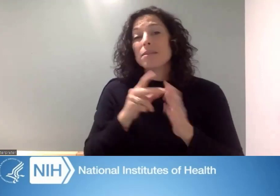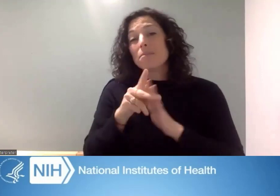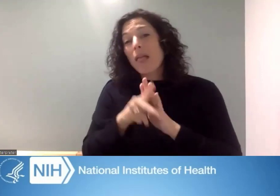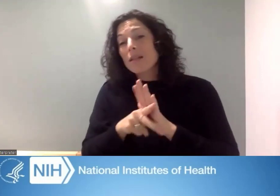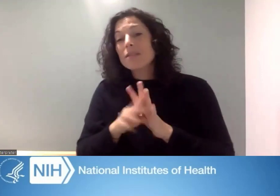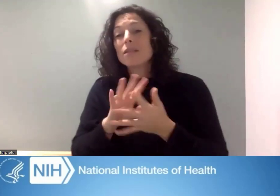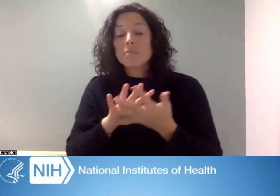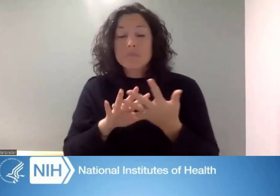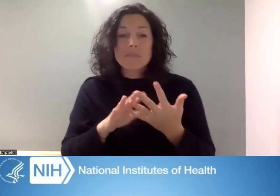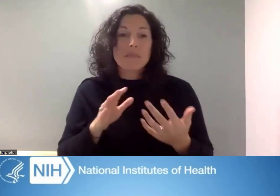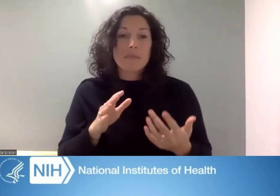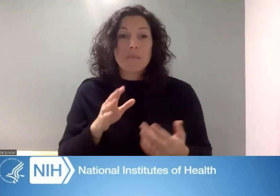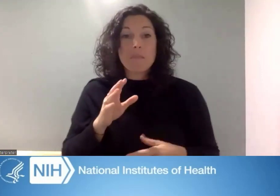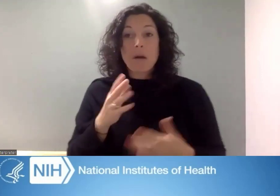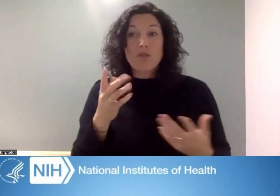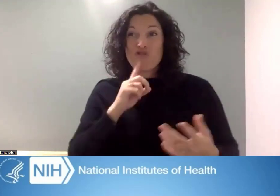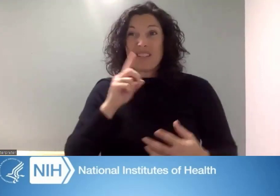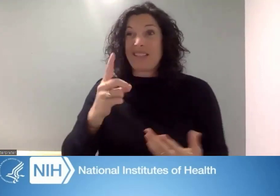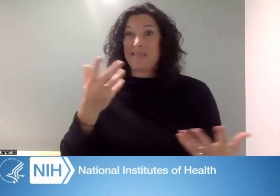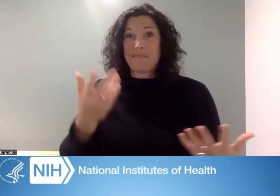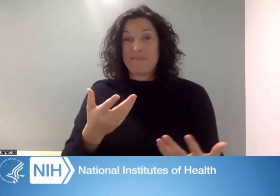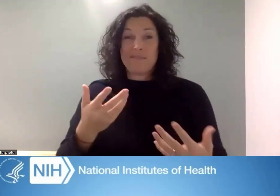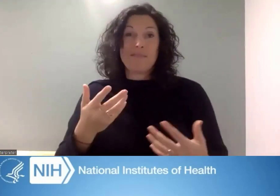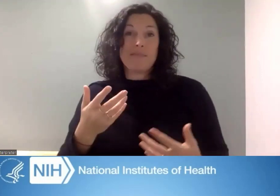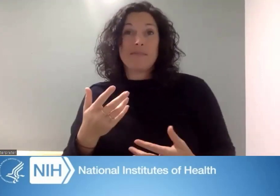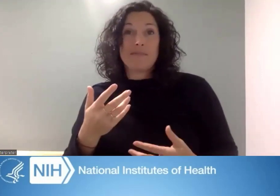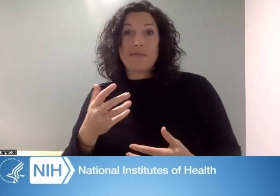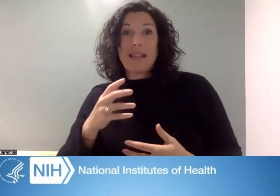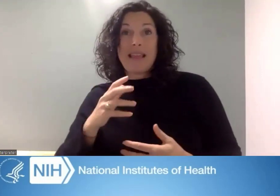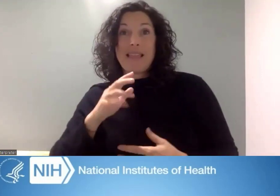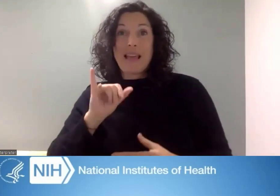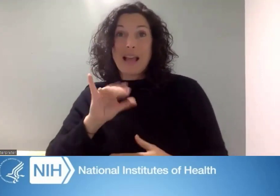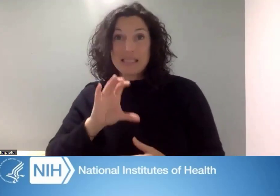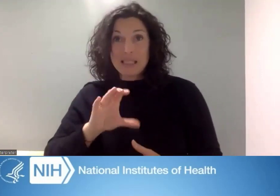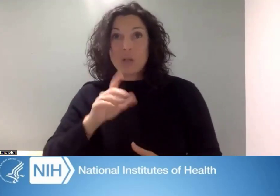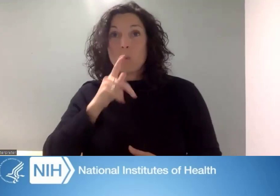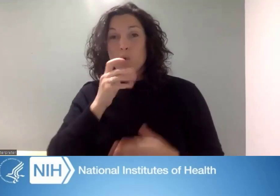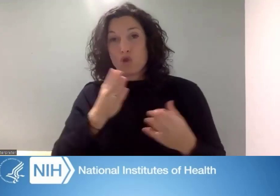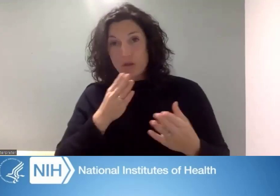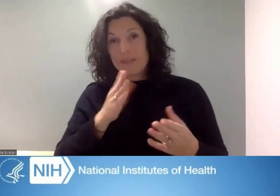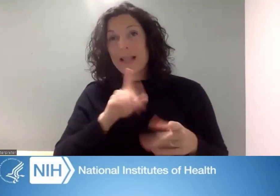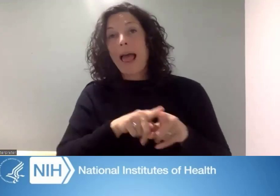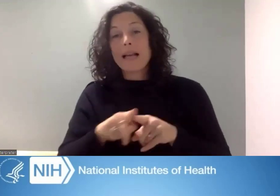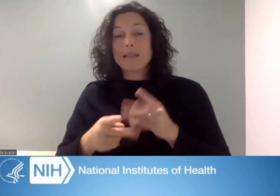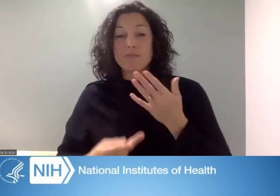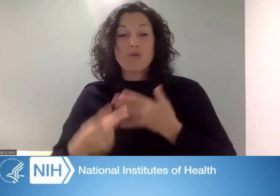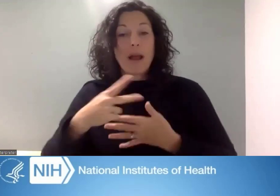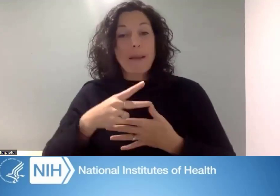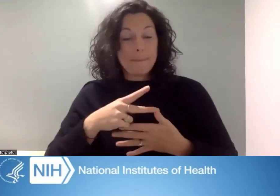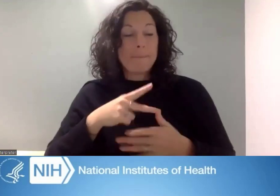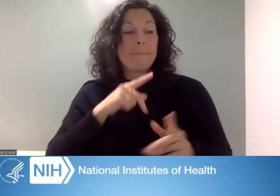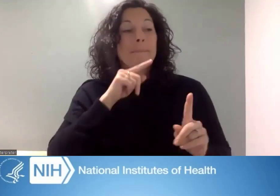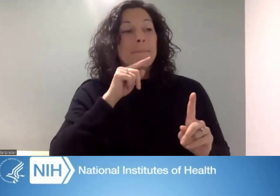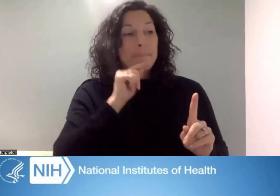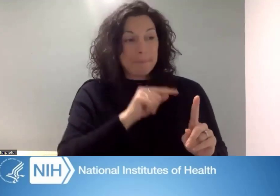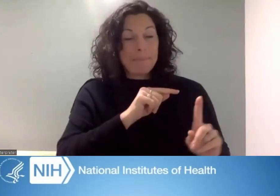But ultimately, the institution that serves as the prime, they're going to be responsible for making sure